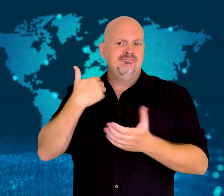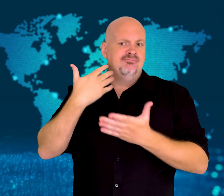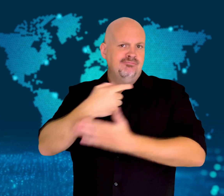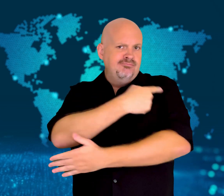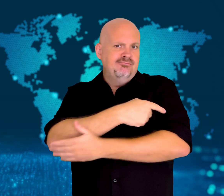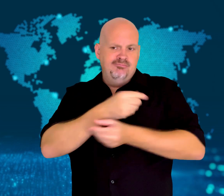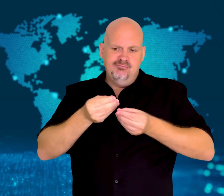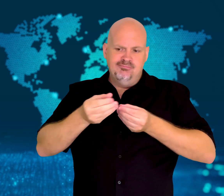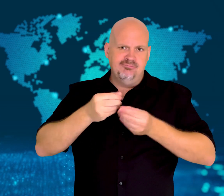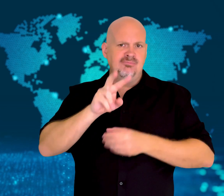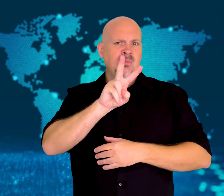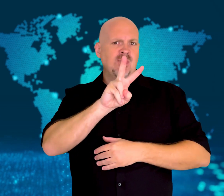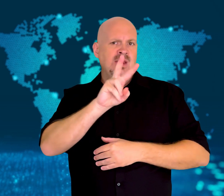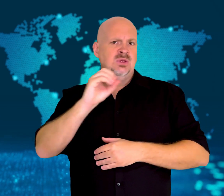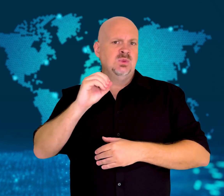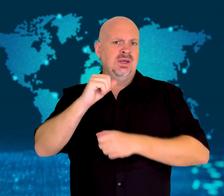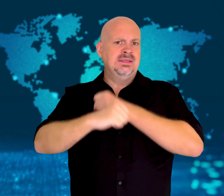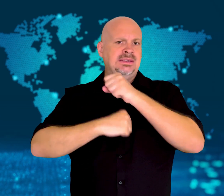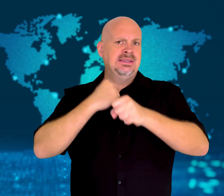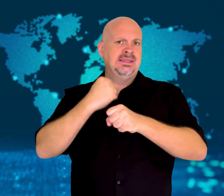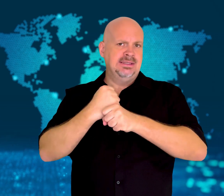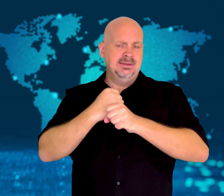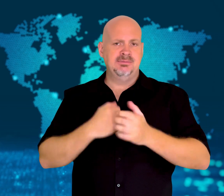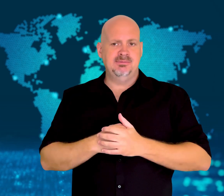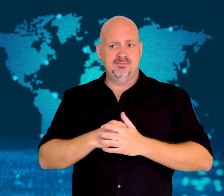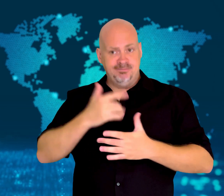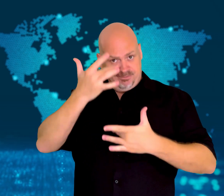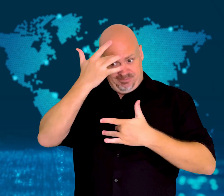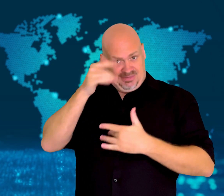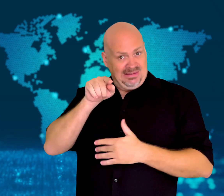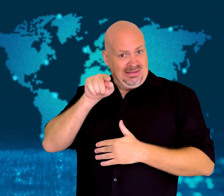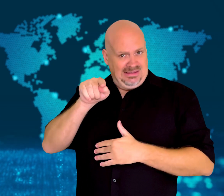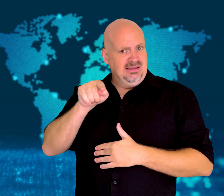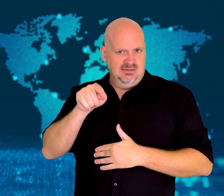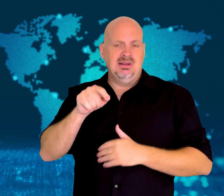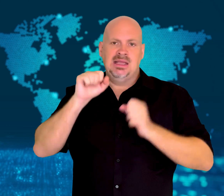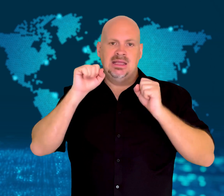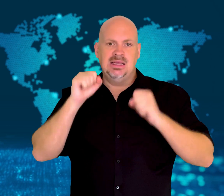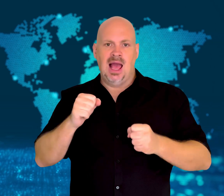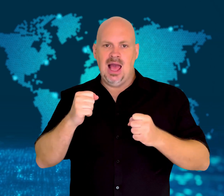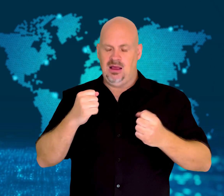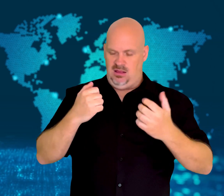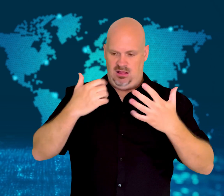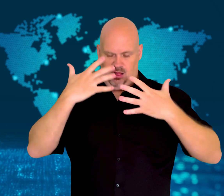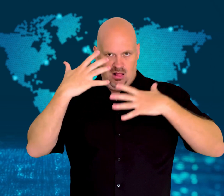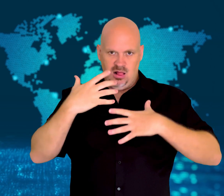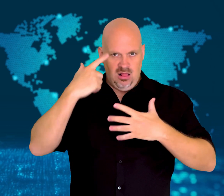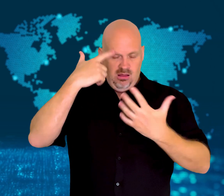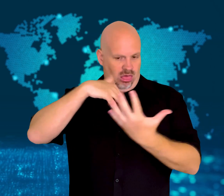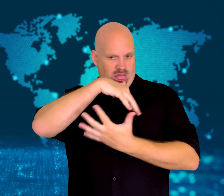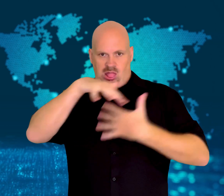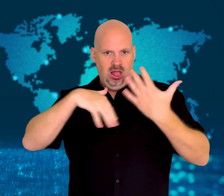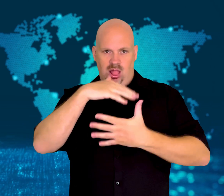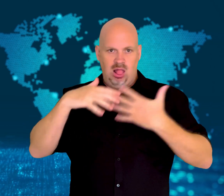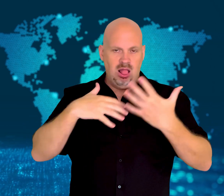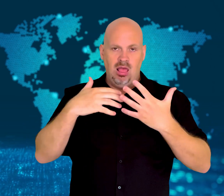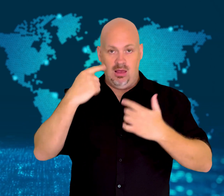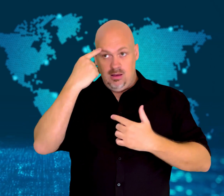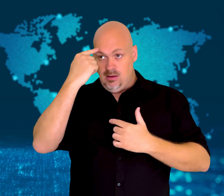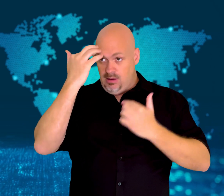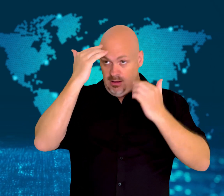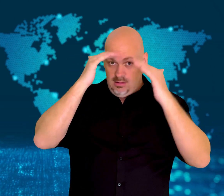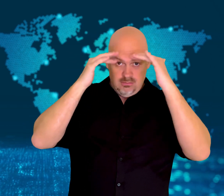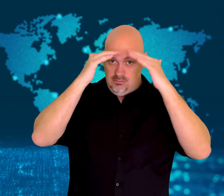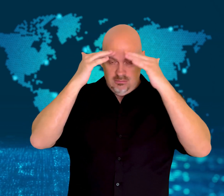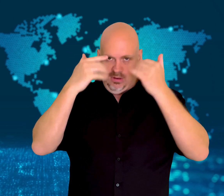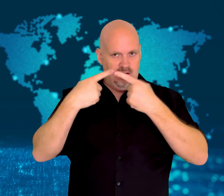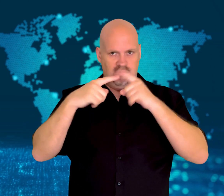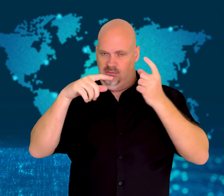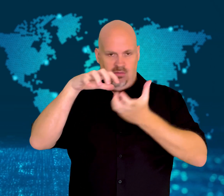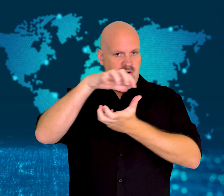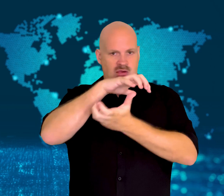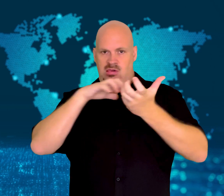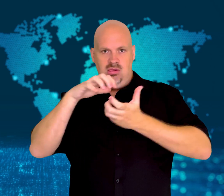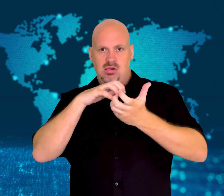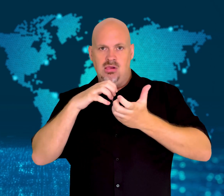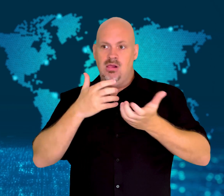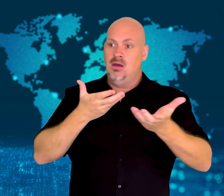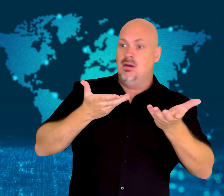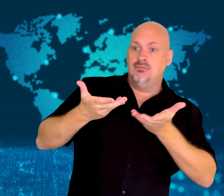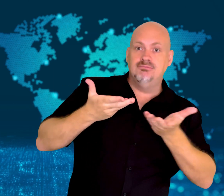Schizophrenia is a serious mental disorder with symptoms